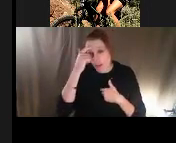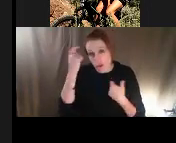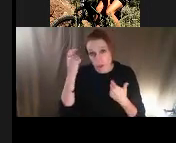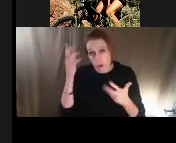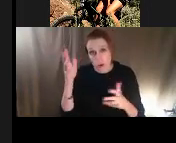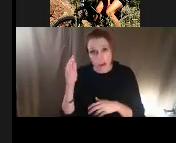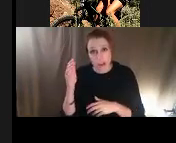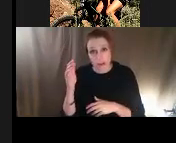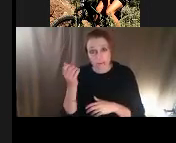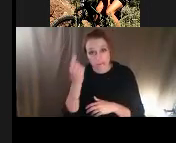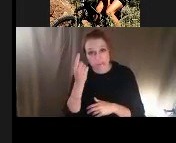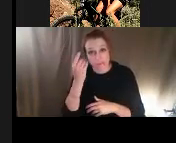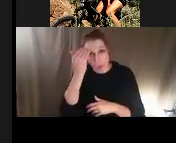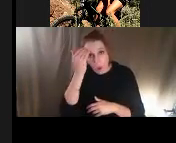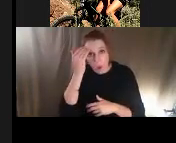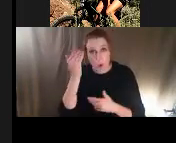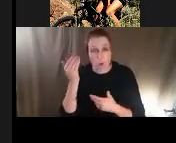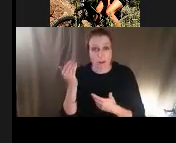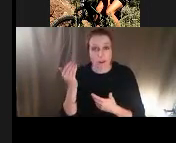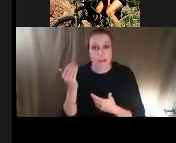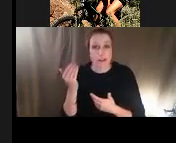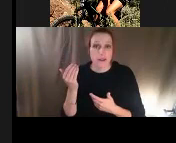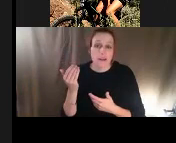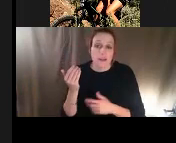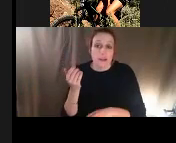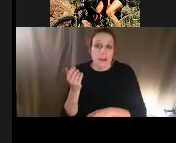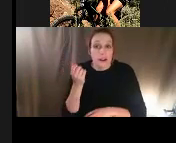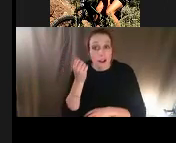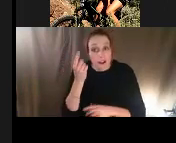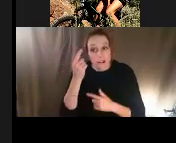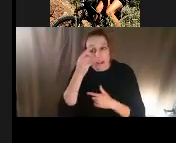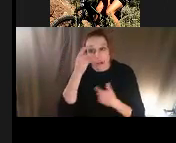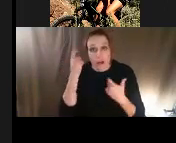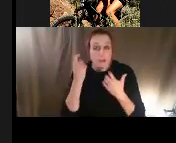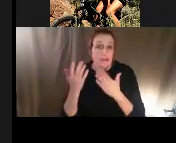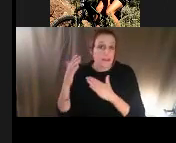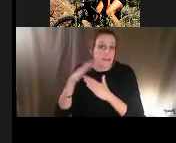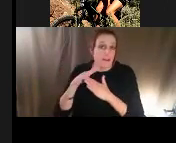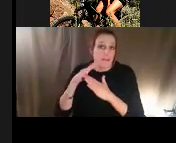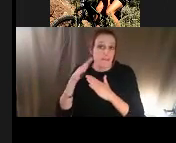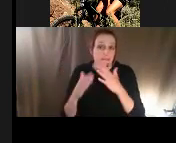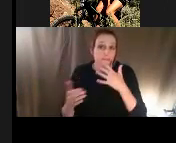because understanding trauma is one of the top priorities and principles of understanding trauma